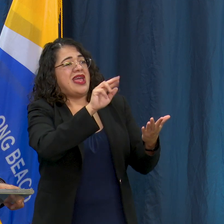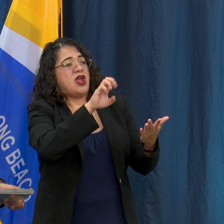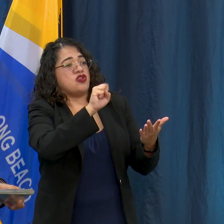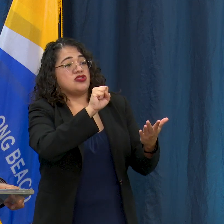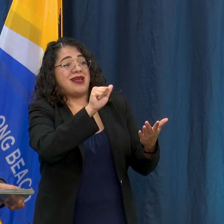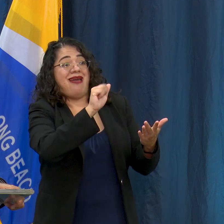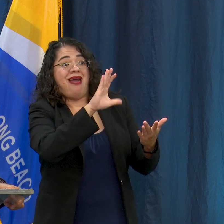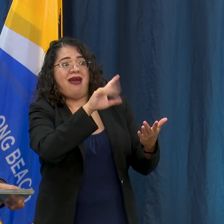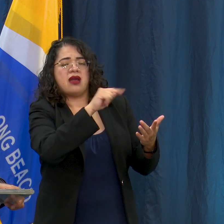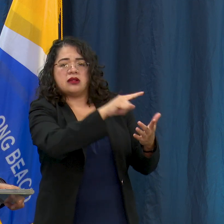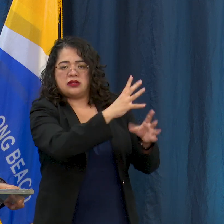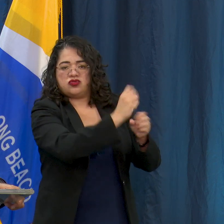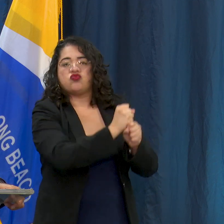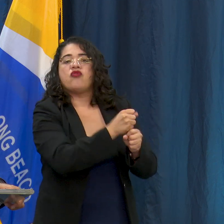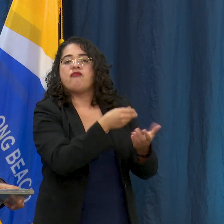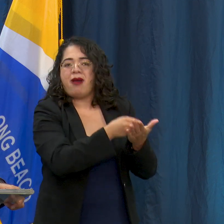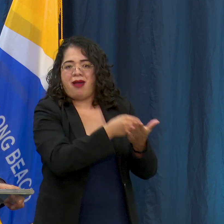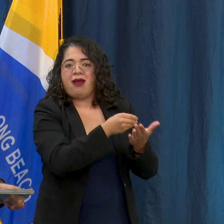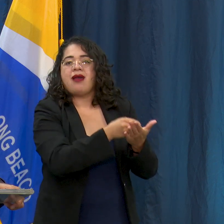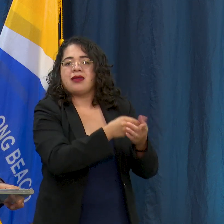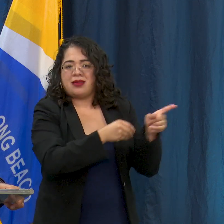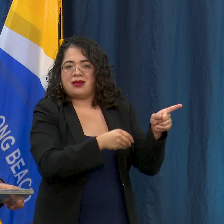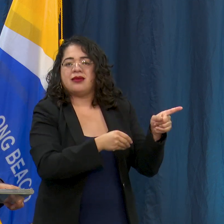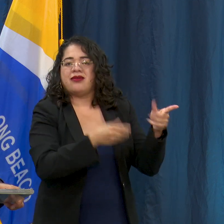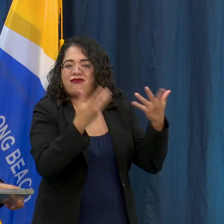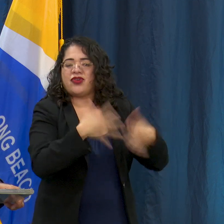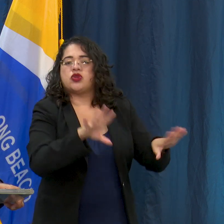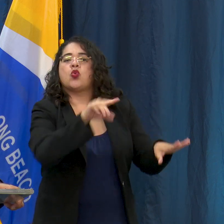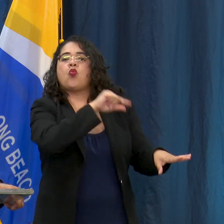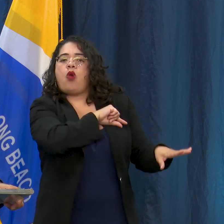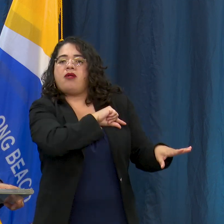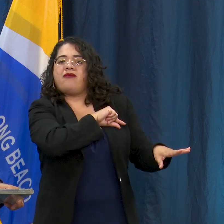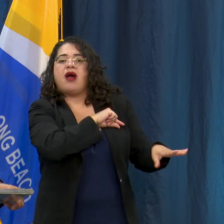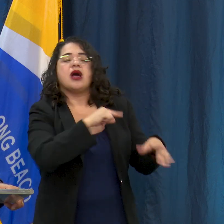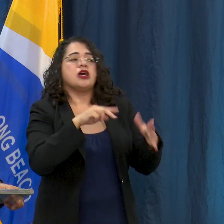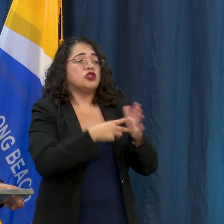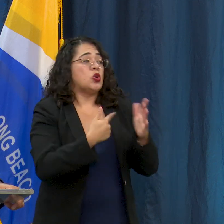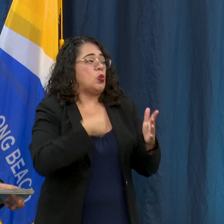knowing that Long Beach needed support from both the state and the county. I am